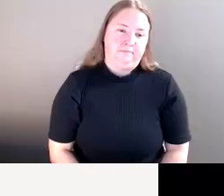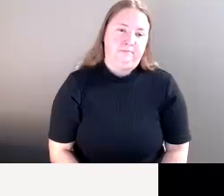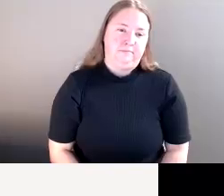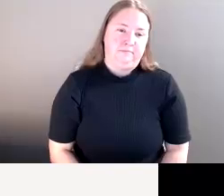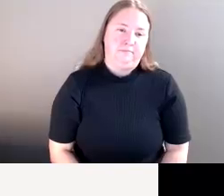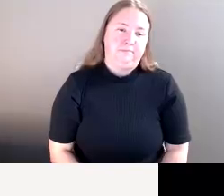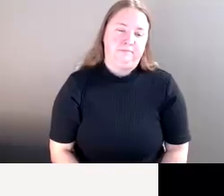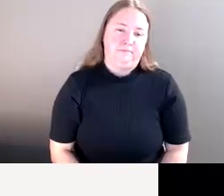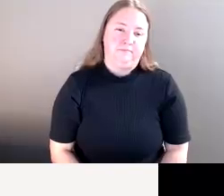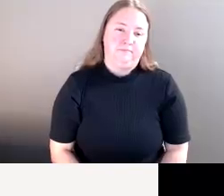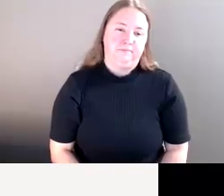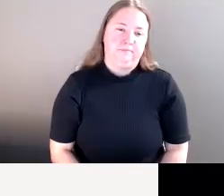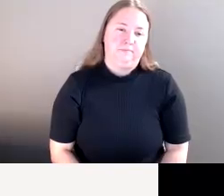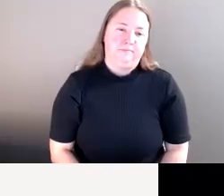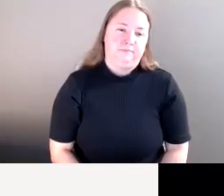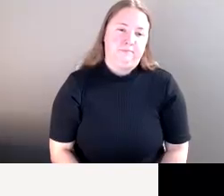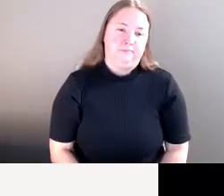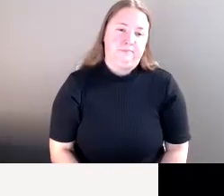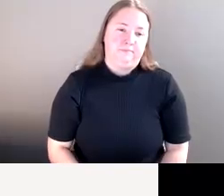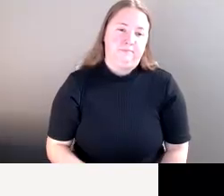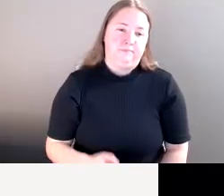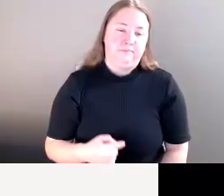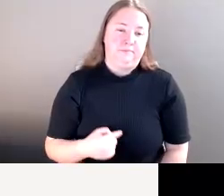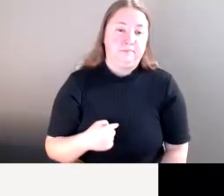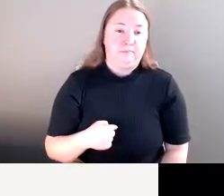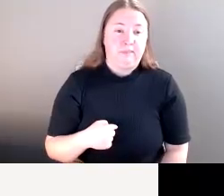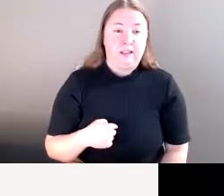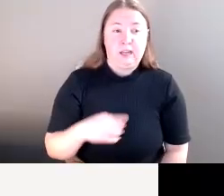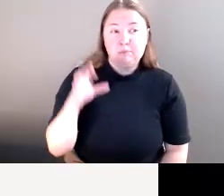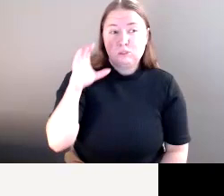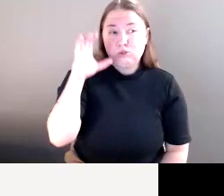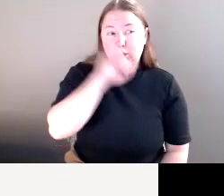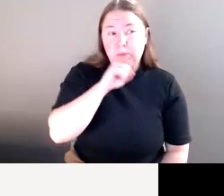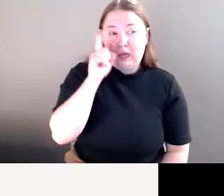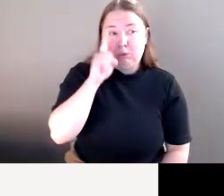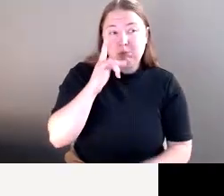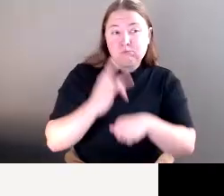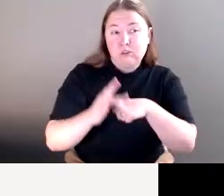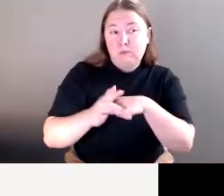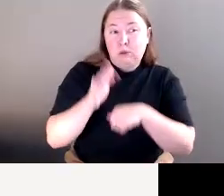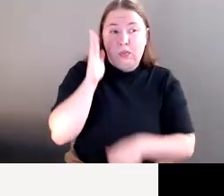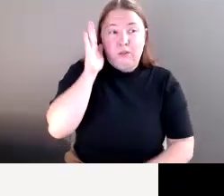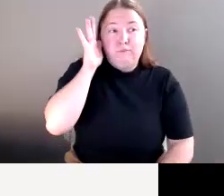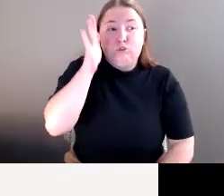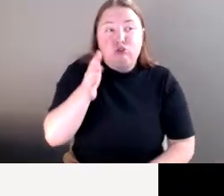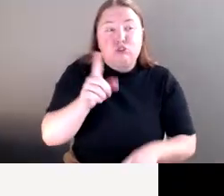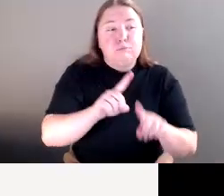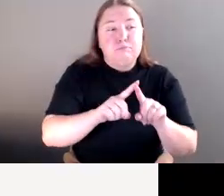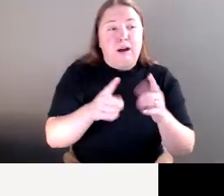I'm assuming that will be coming, down the road. But for now, the smart search is only